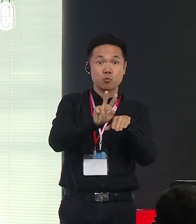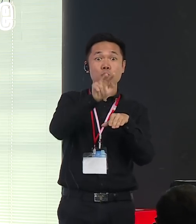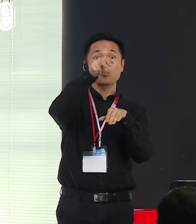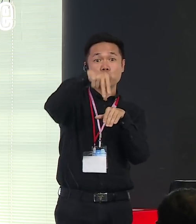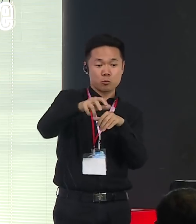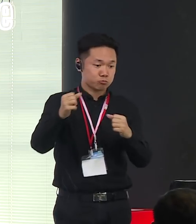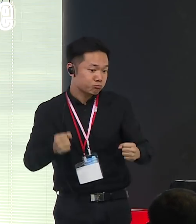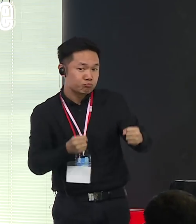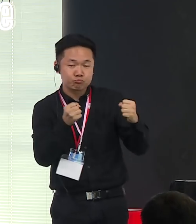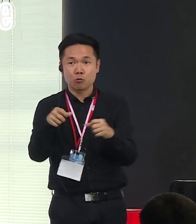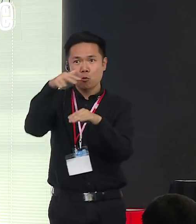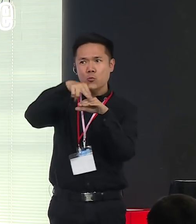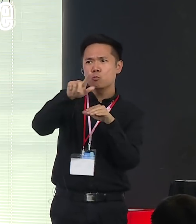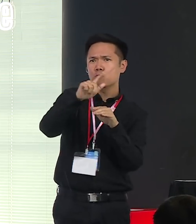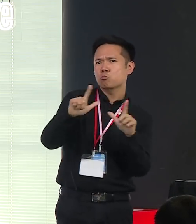In 1998, the Nagano Olympic games